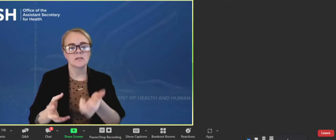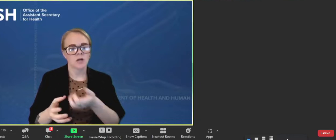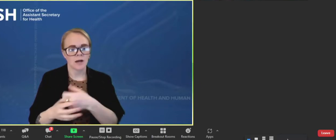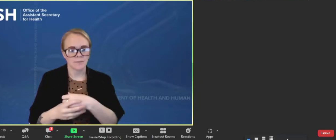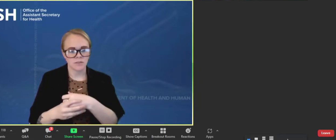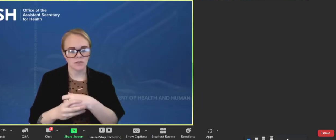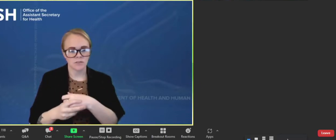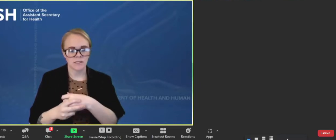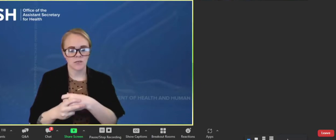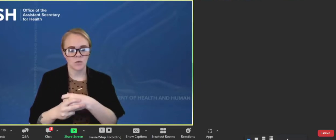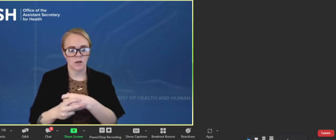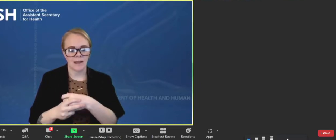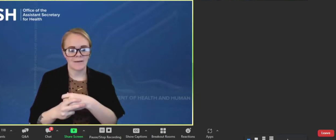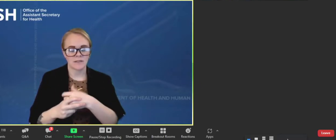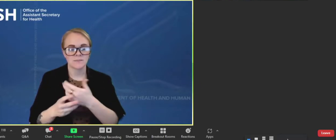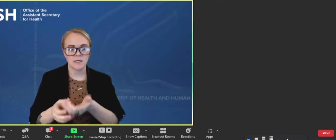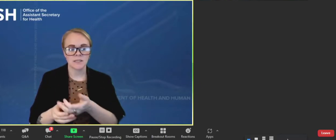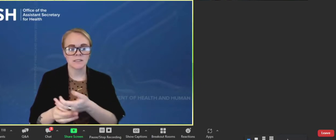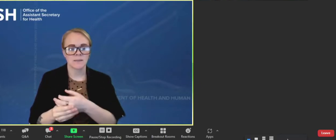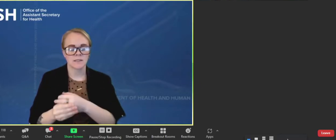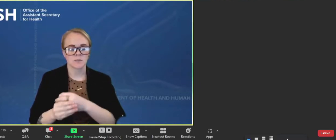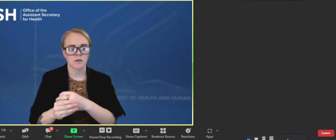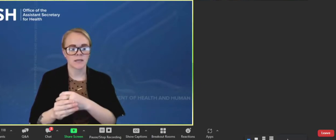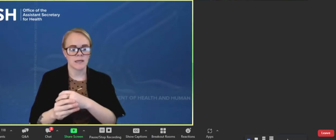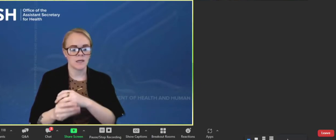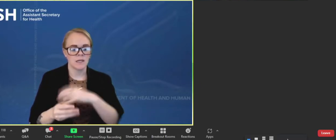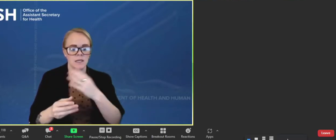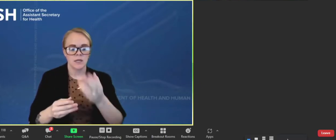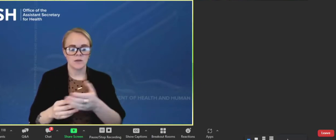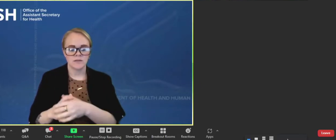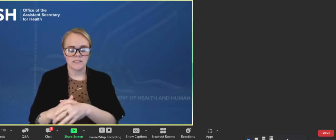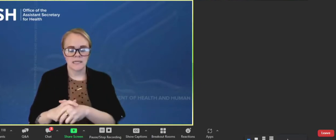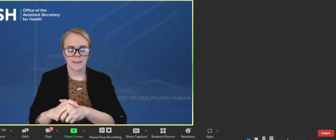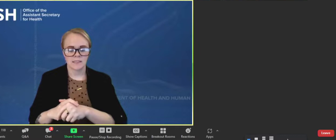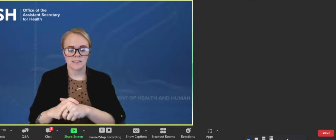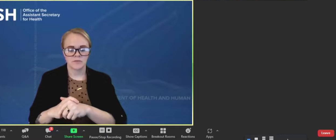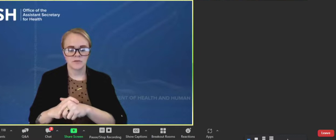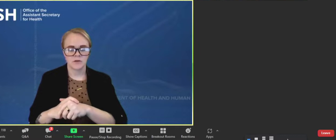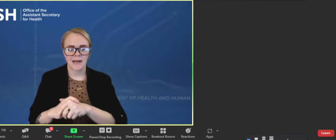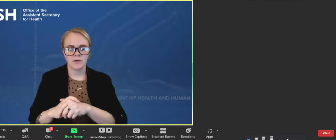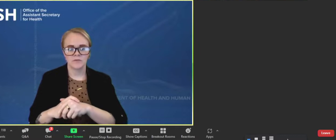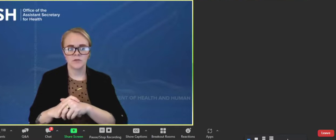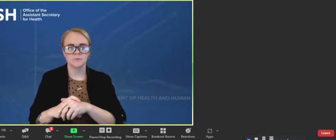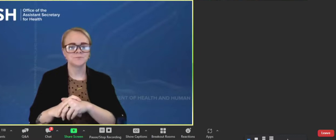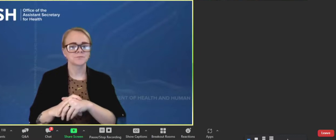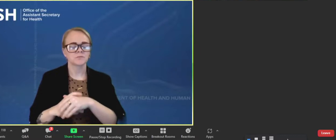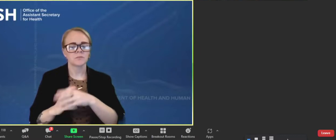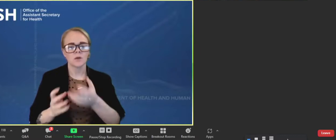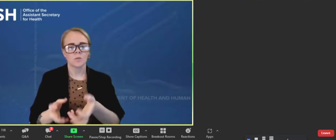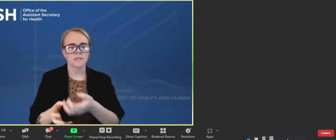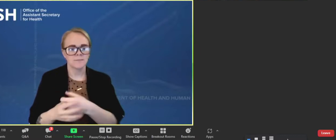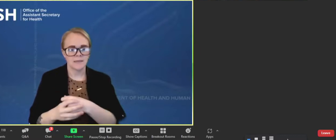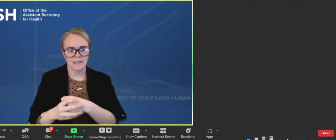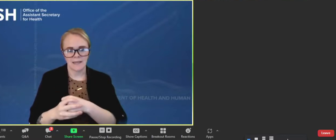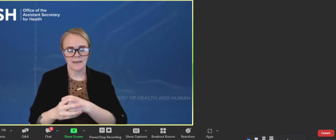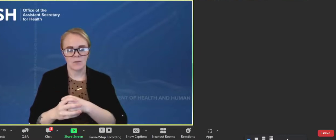obstacles that you all have experienced in this work? You've been taking that a step further, how have you worked to mitigate that?